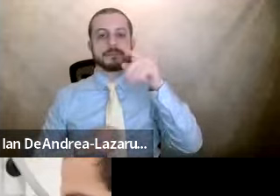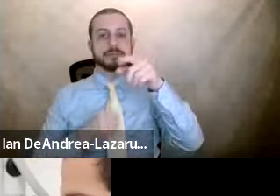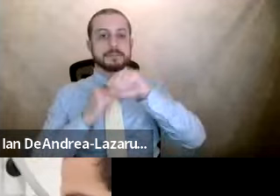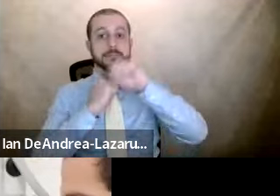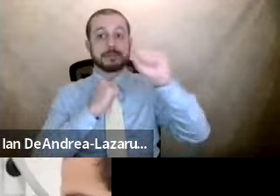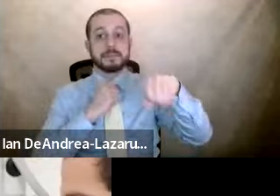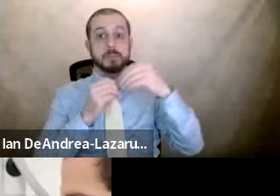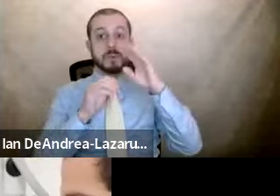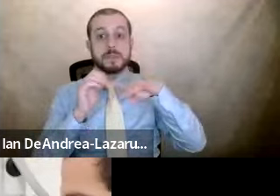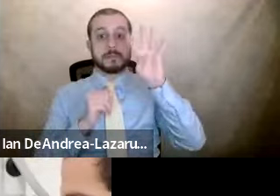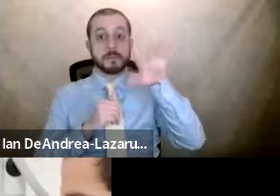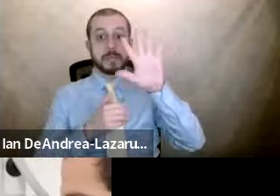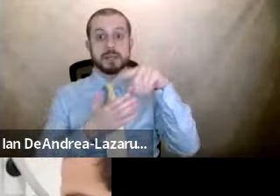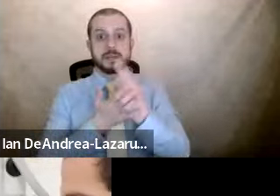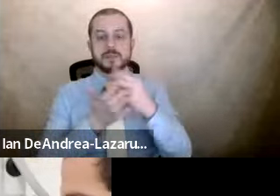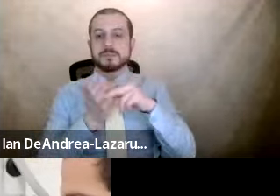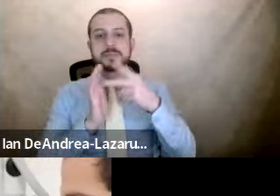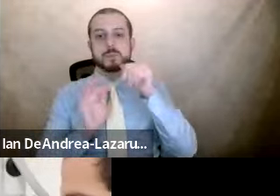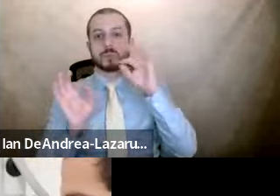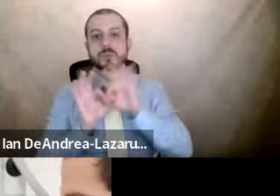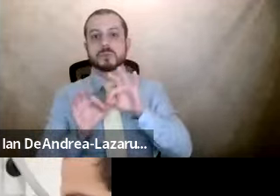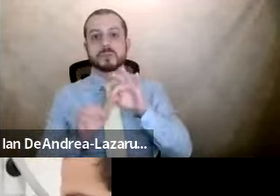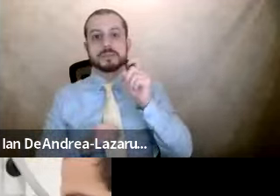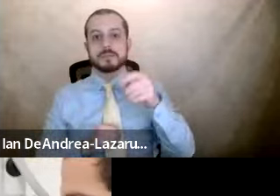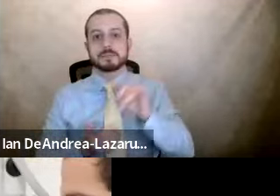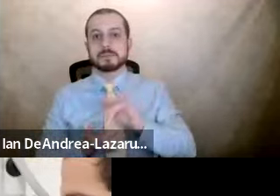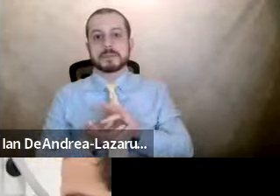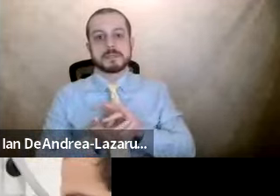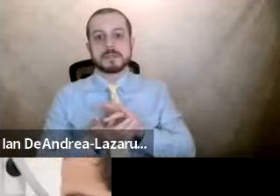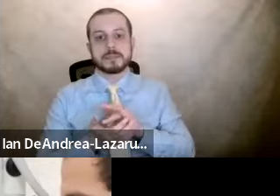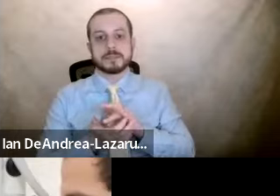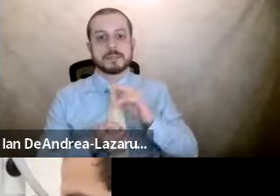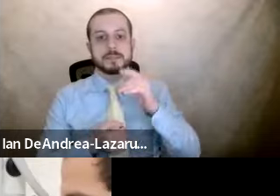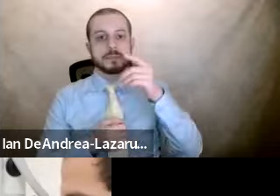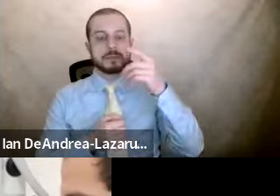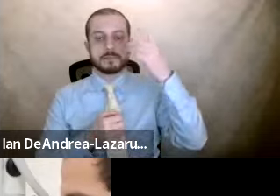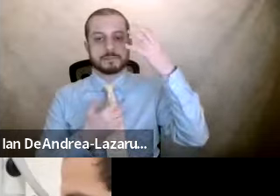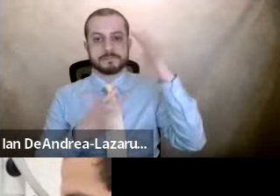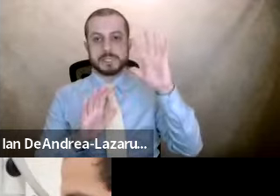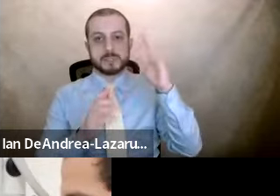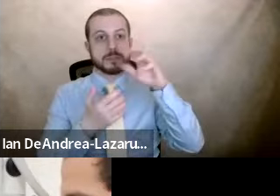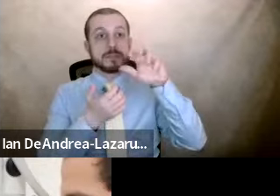The goal of the medication, if a person is eligible for it, is to essentially bust open the clot, to restore blood flow.